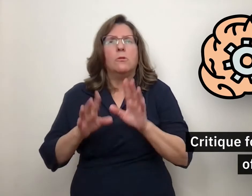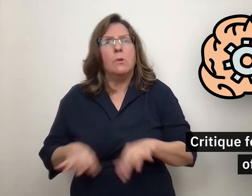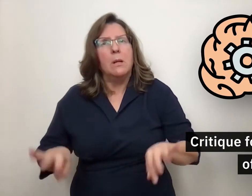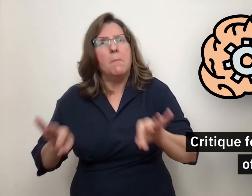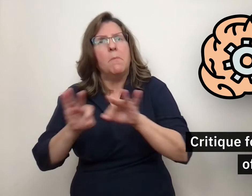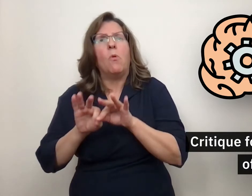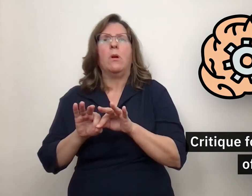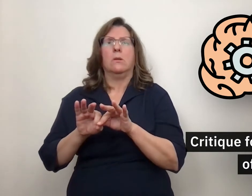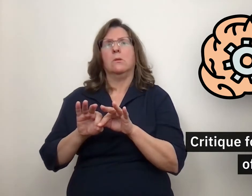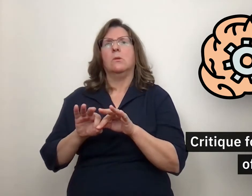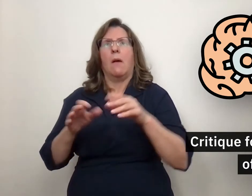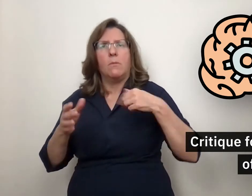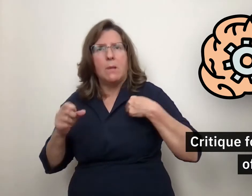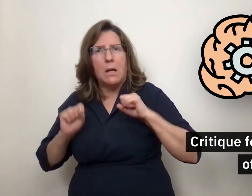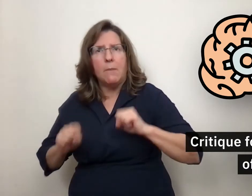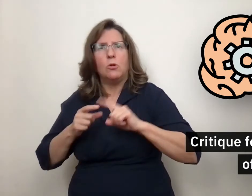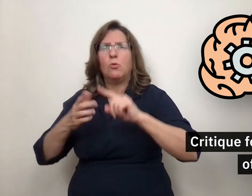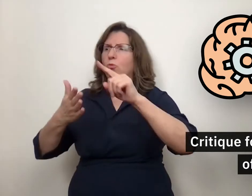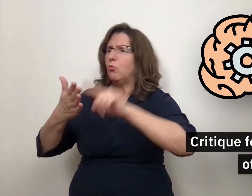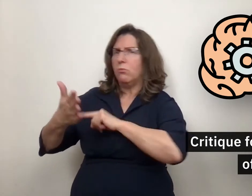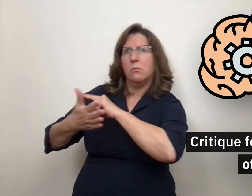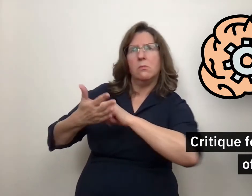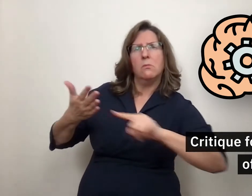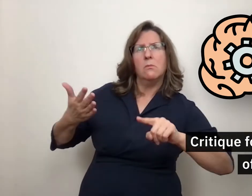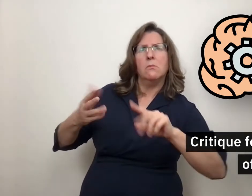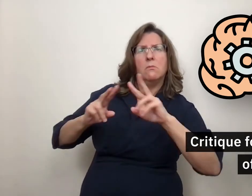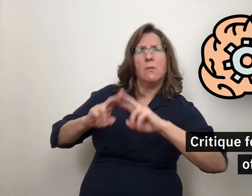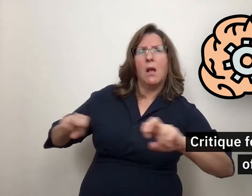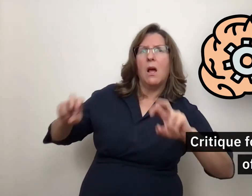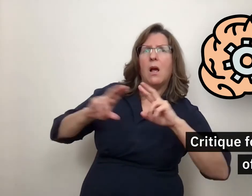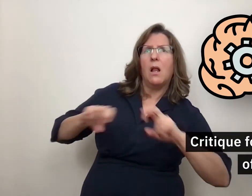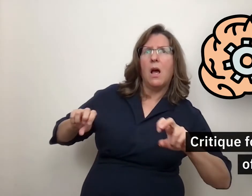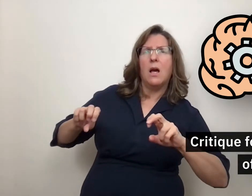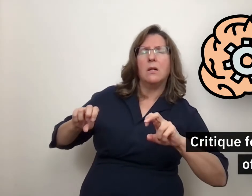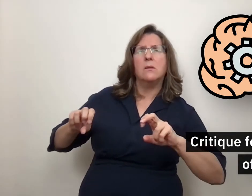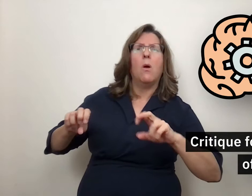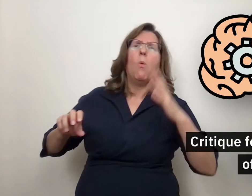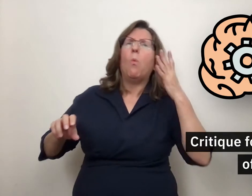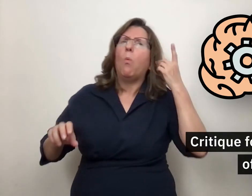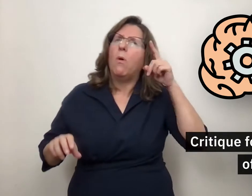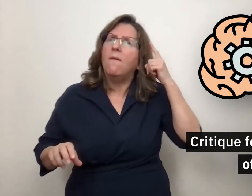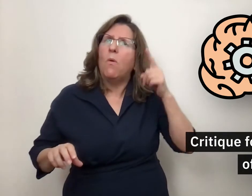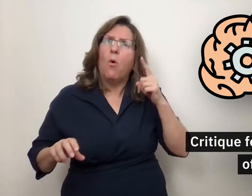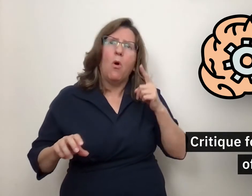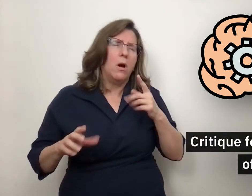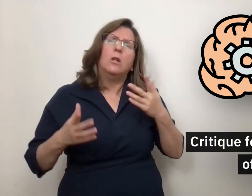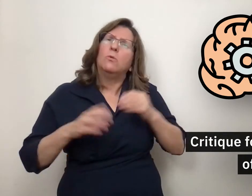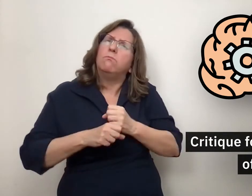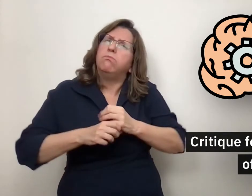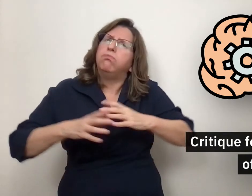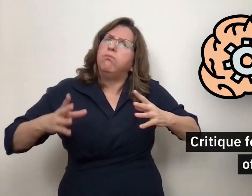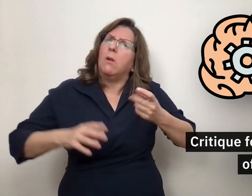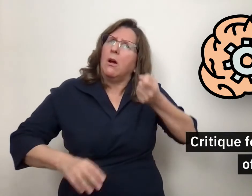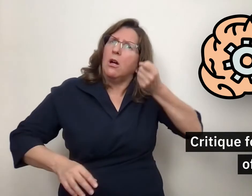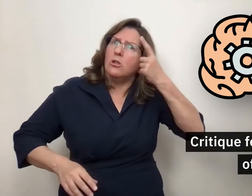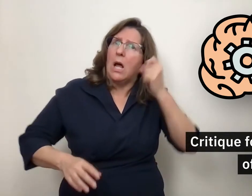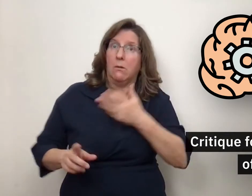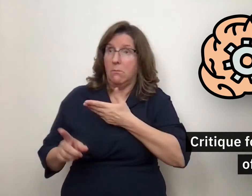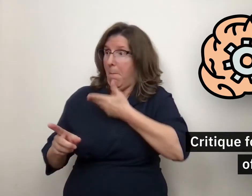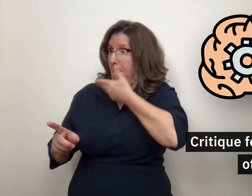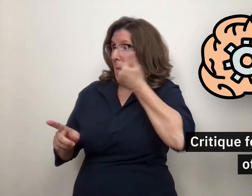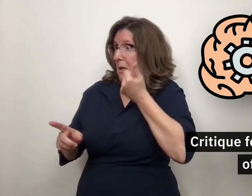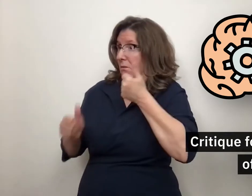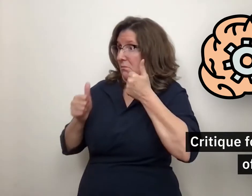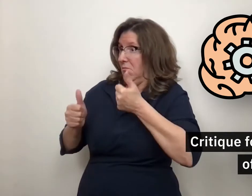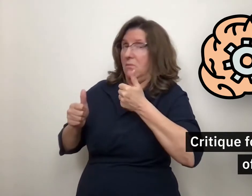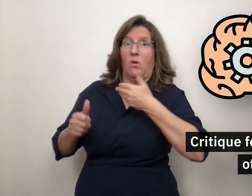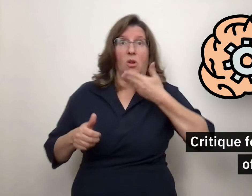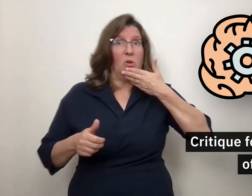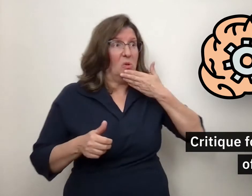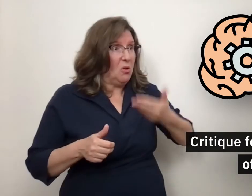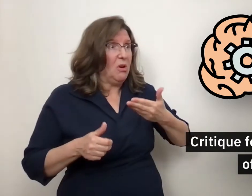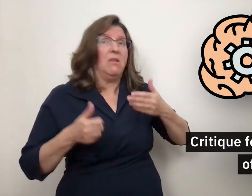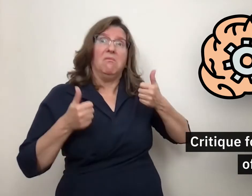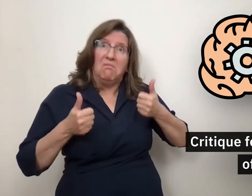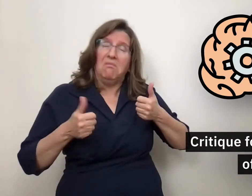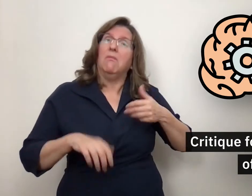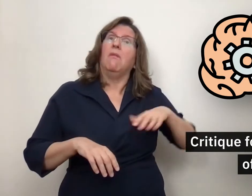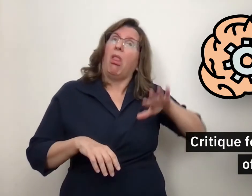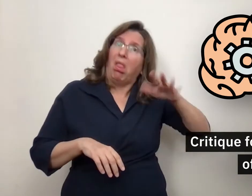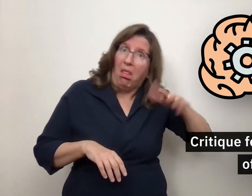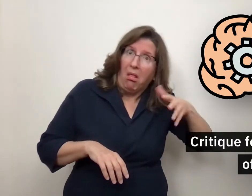Our practices should invite critiques and analyses so that the efficacy of the resources and practice - or lack thereof -